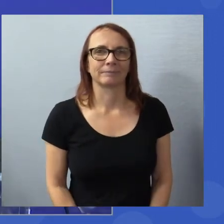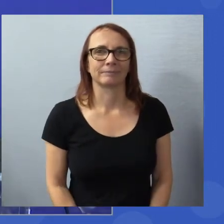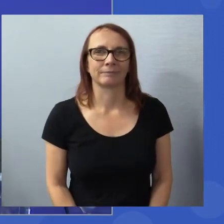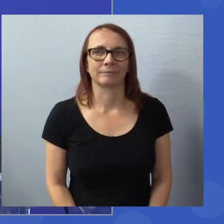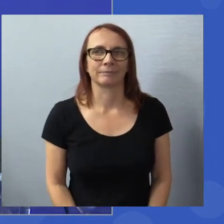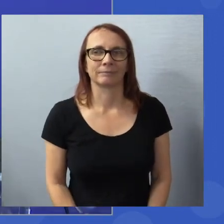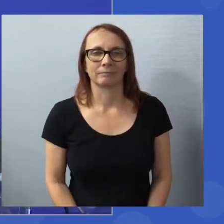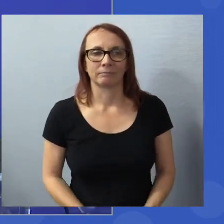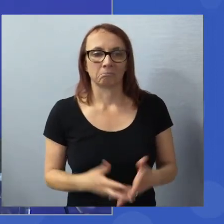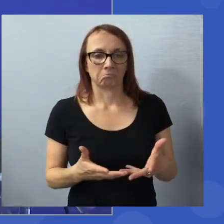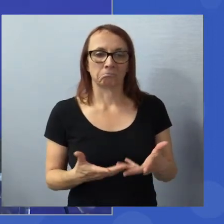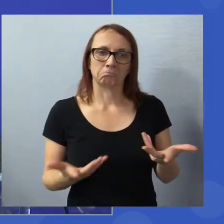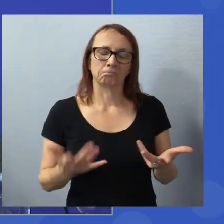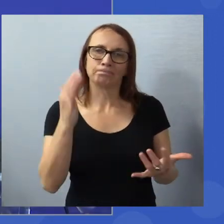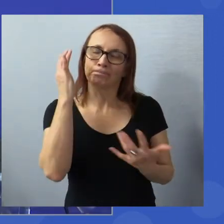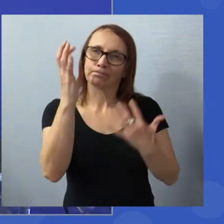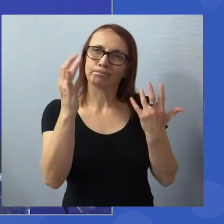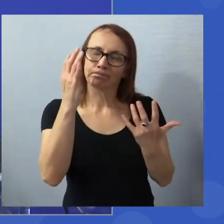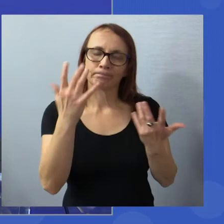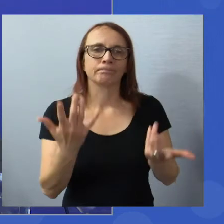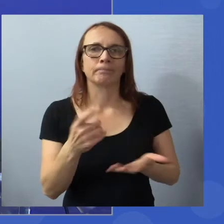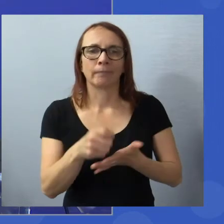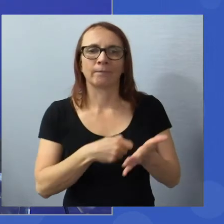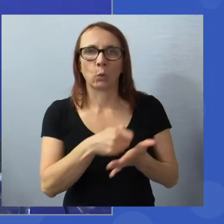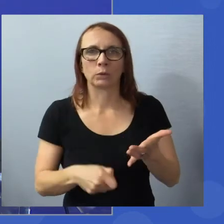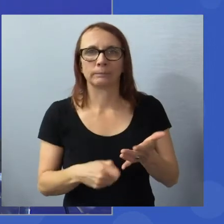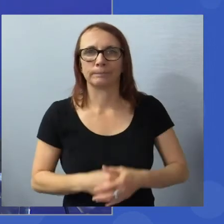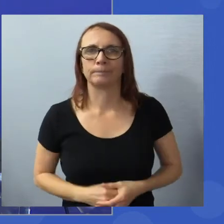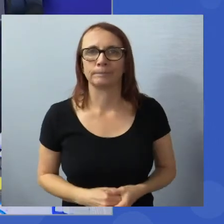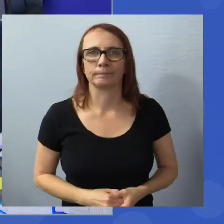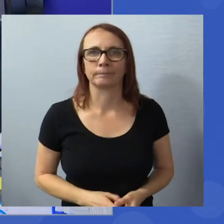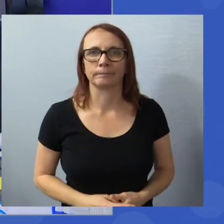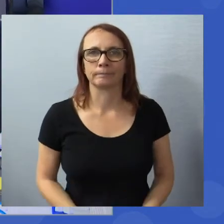can give you a moment to reflect on that and cast your votes please